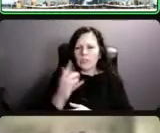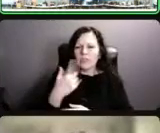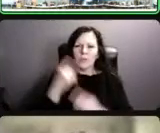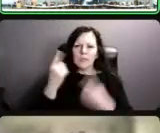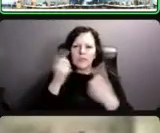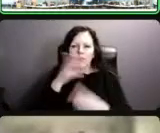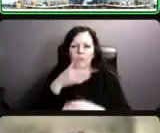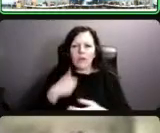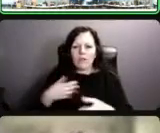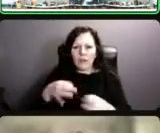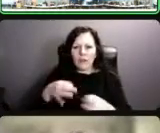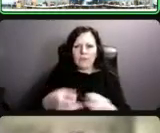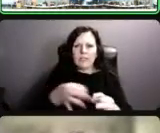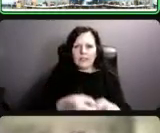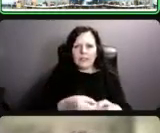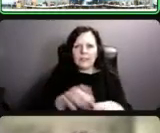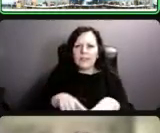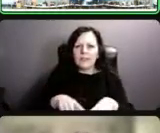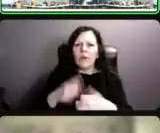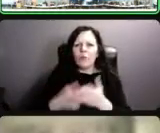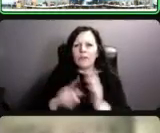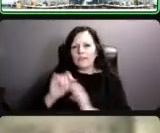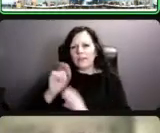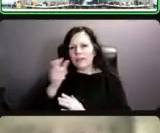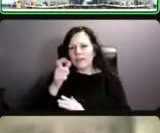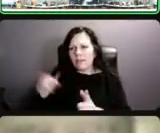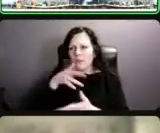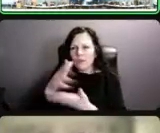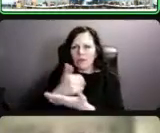QUARTERLY INFORMATION AS